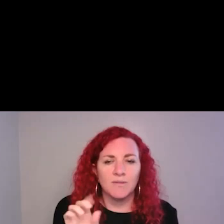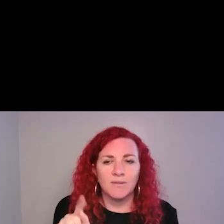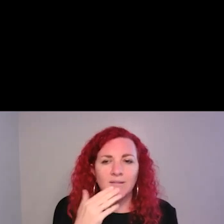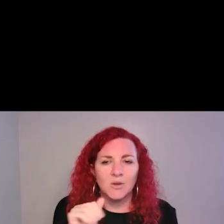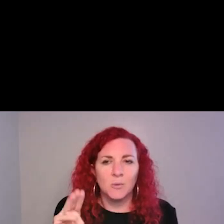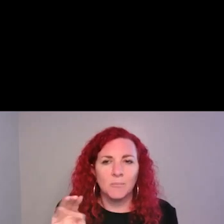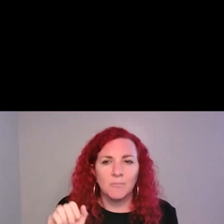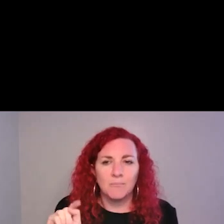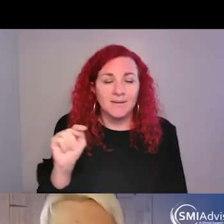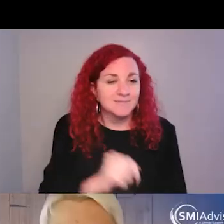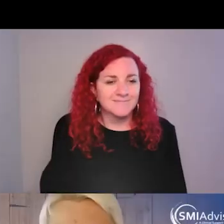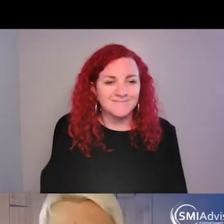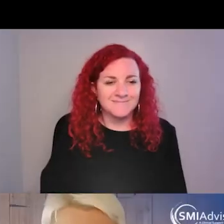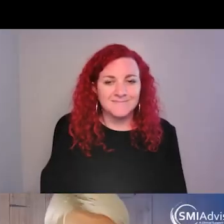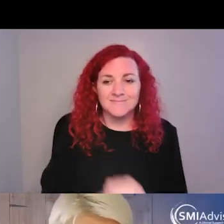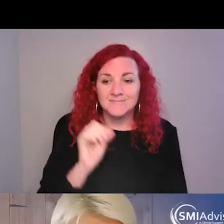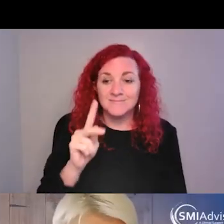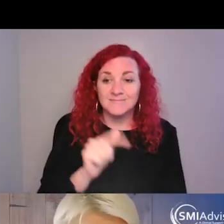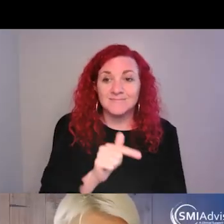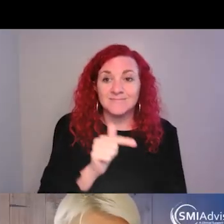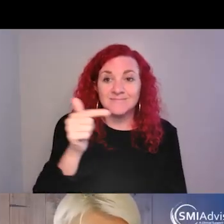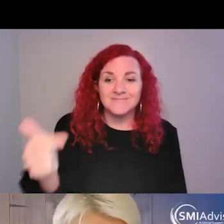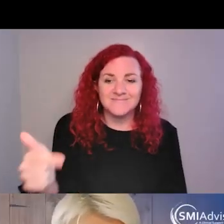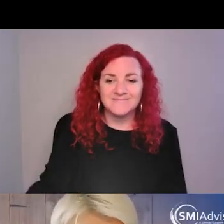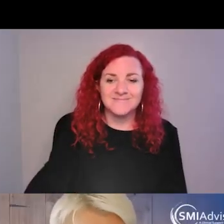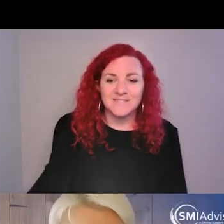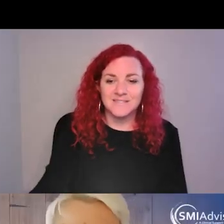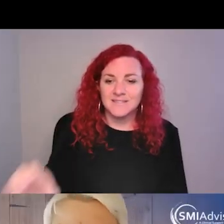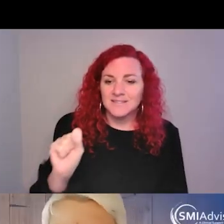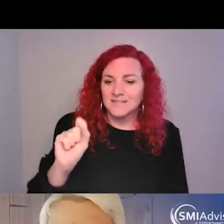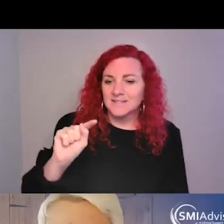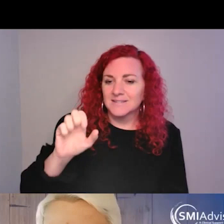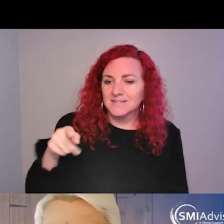HAPPY TO BRING FORWARD STEPHANIE HEPBURN.